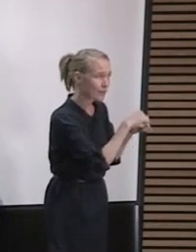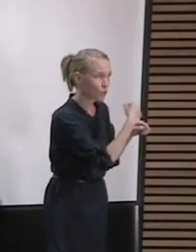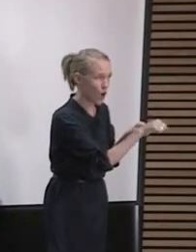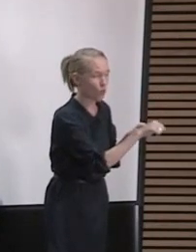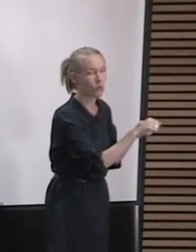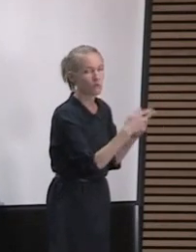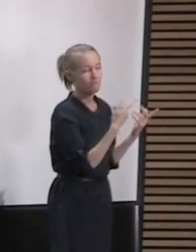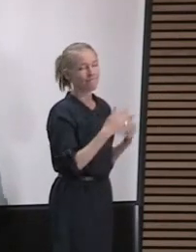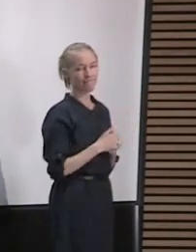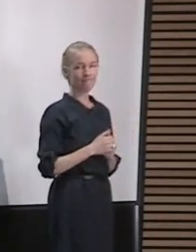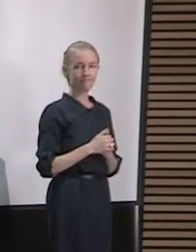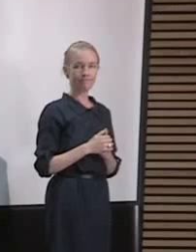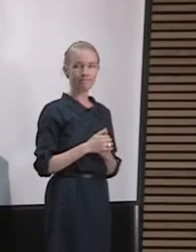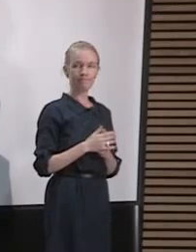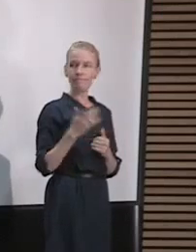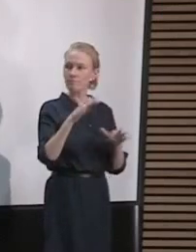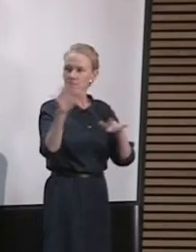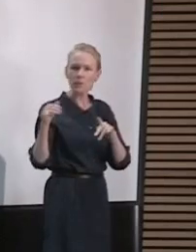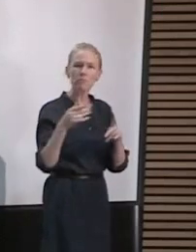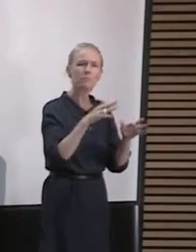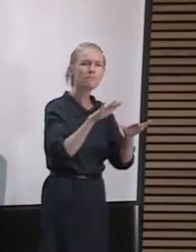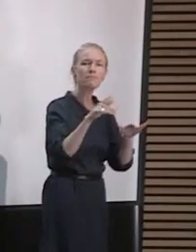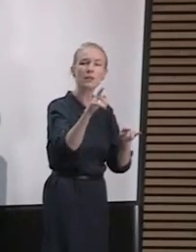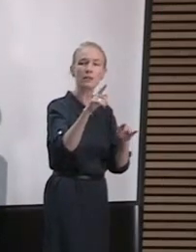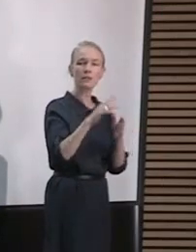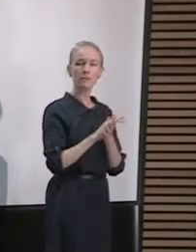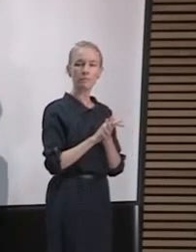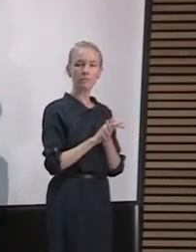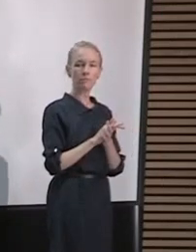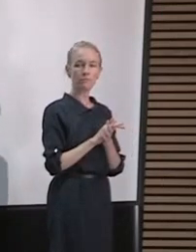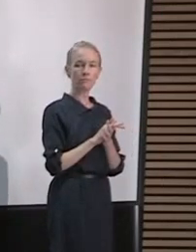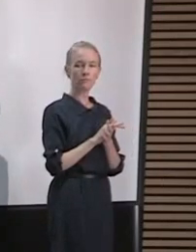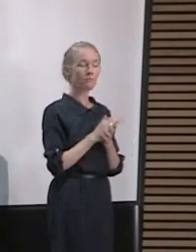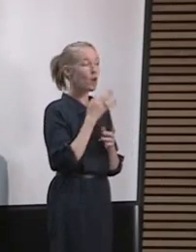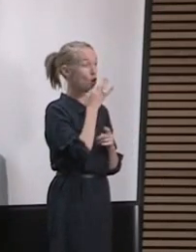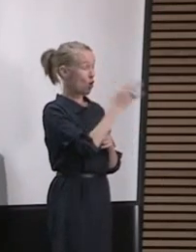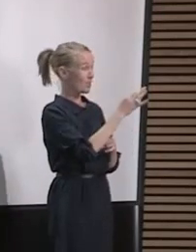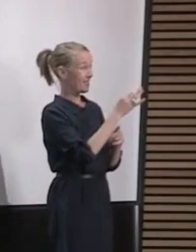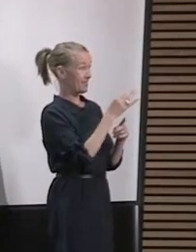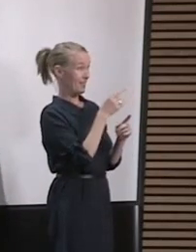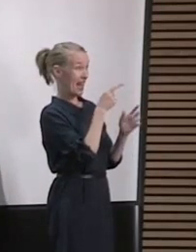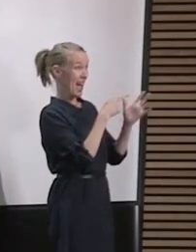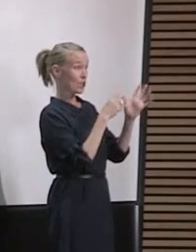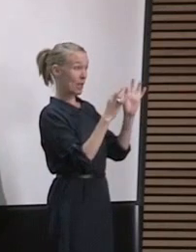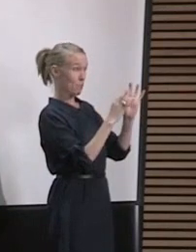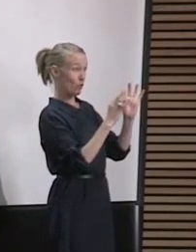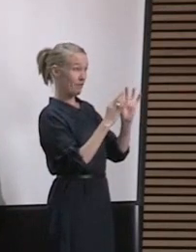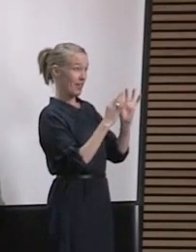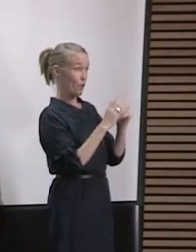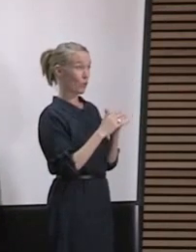something that you'll rightly raise and we will continue to look at. (ALL SPEAK AT ONCE)